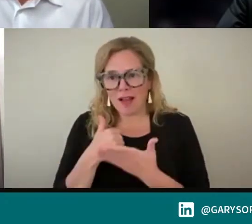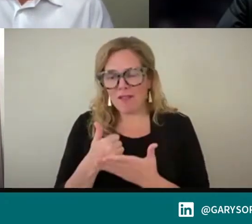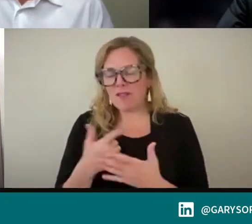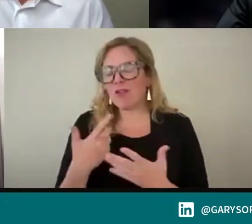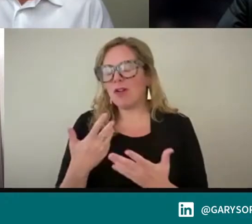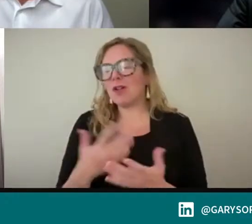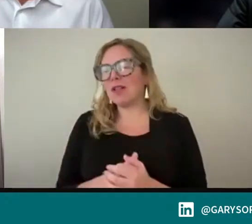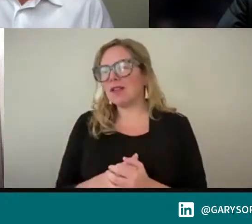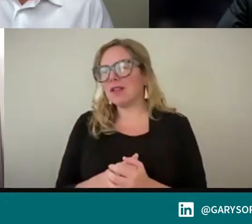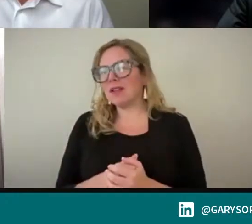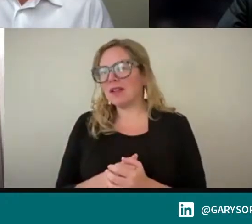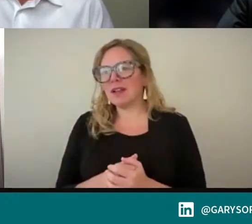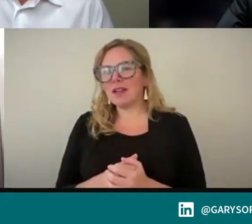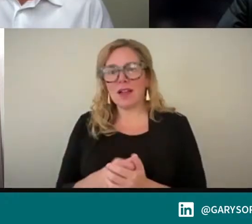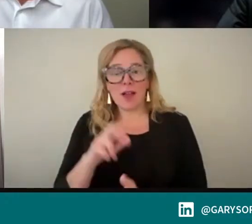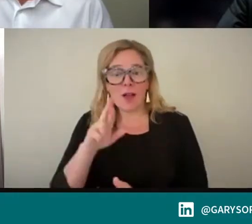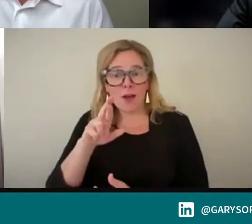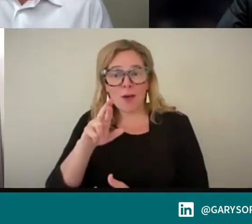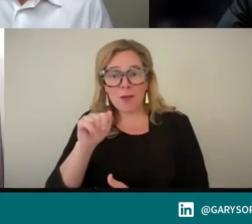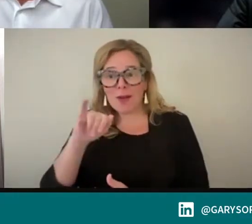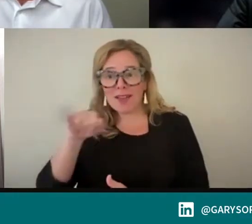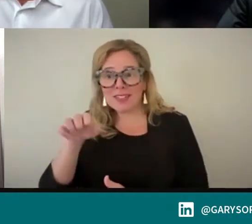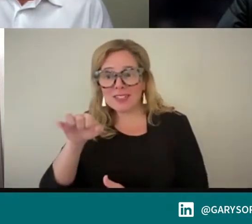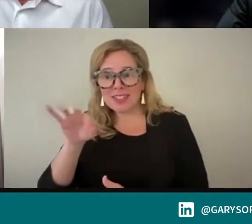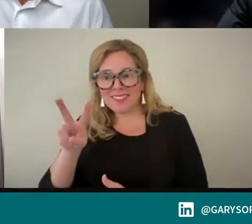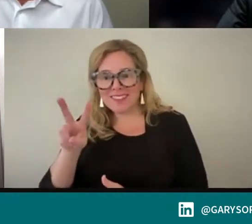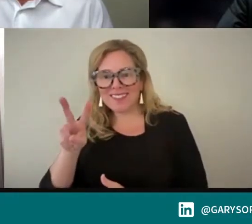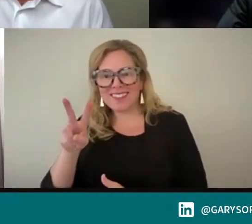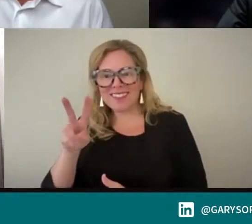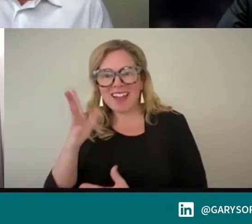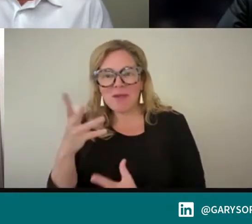Rajiv, I'd love to give you the opportunity to introduce yourself